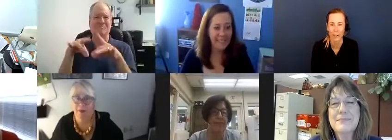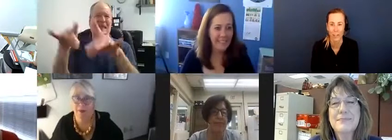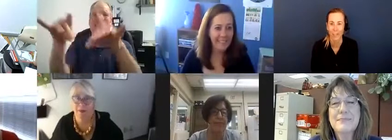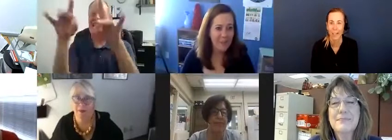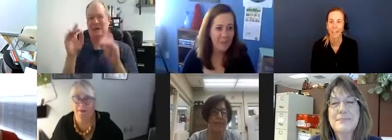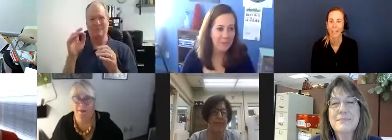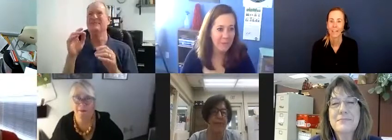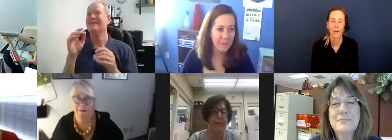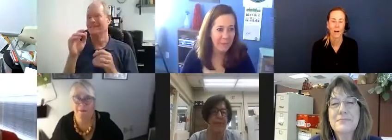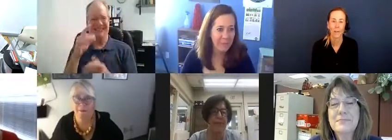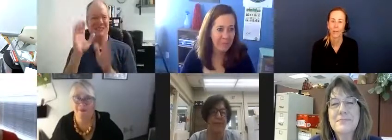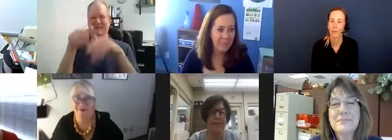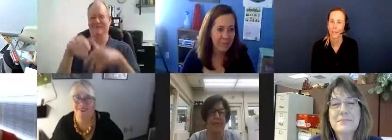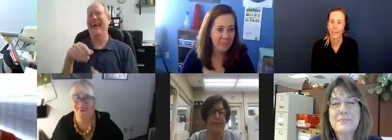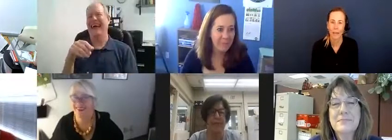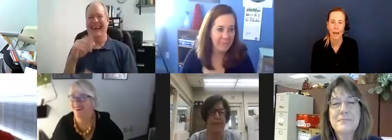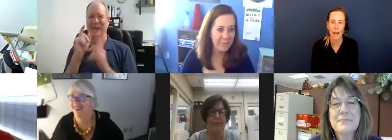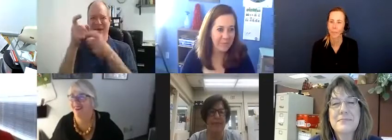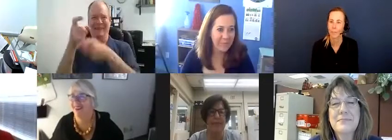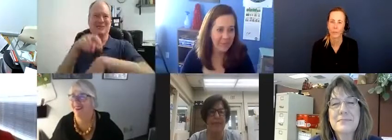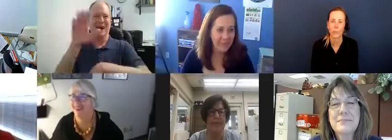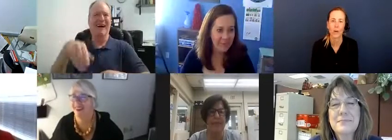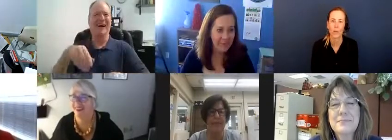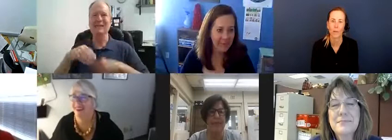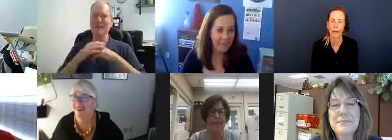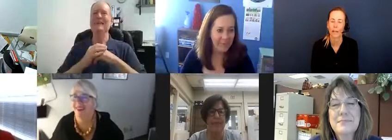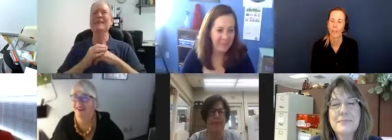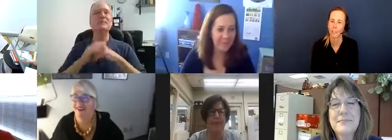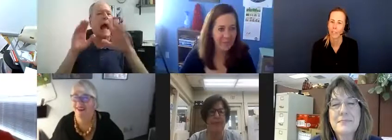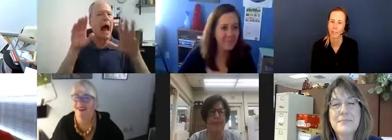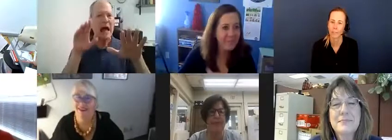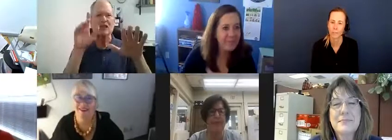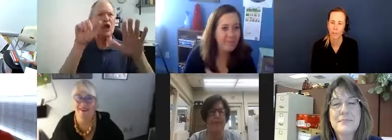He has picked up on signing. So, we are giving him time.